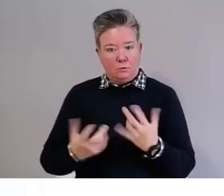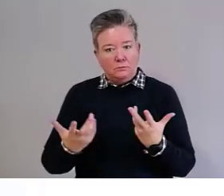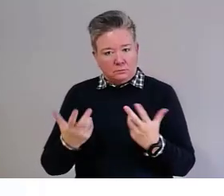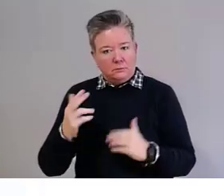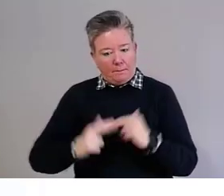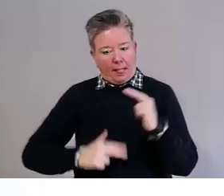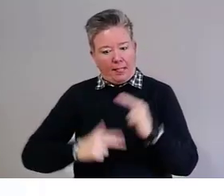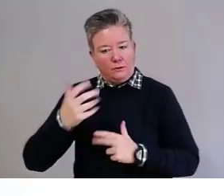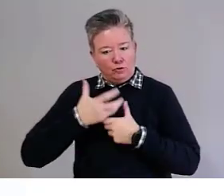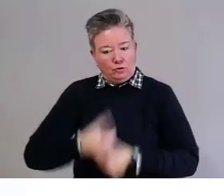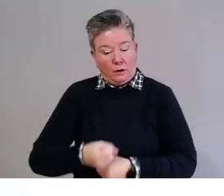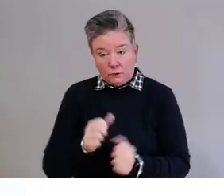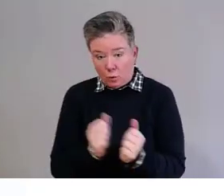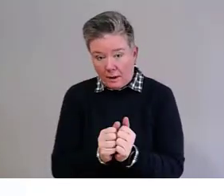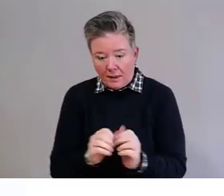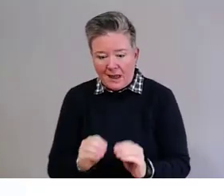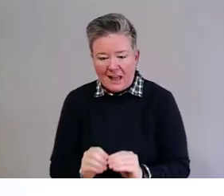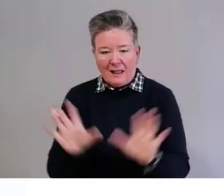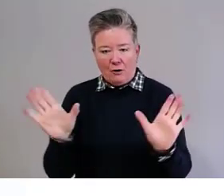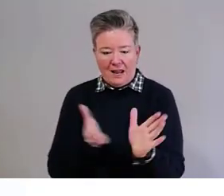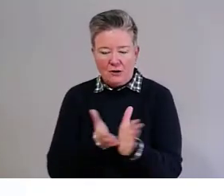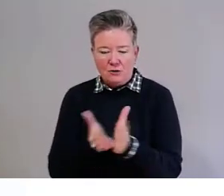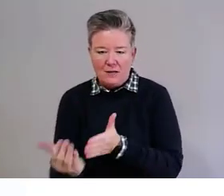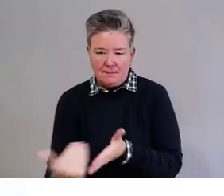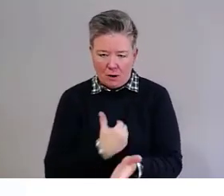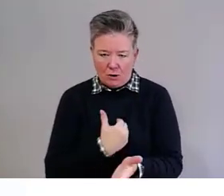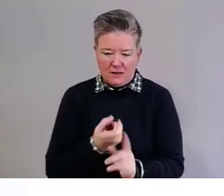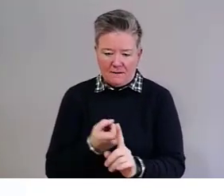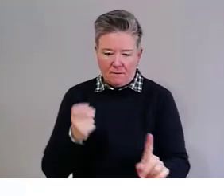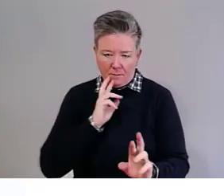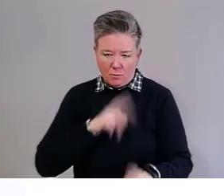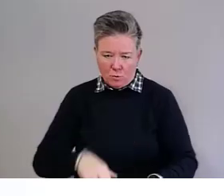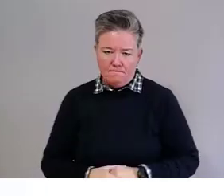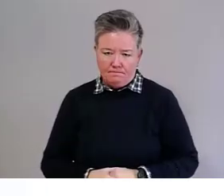through clarity and transparency.